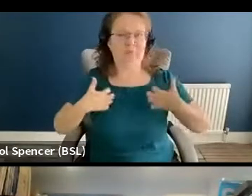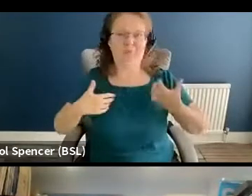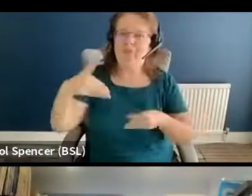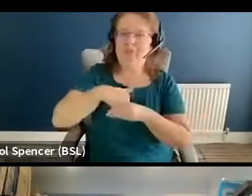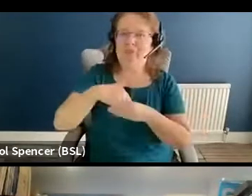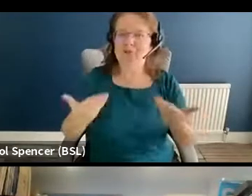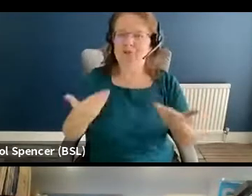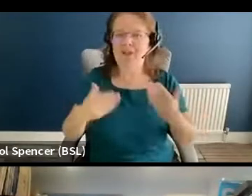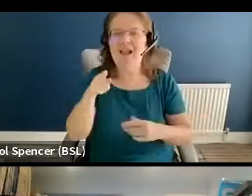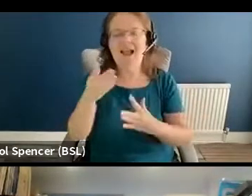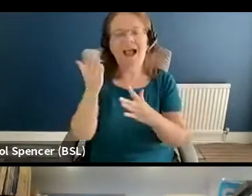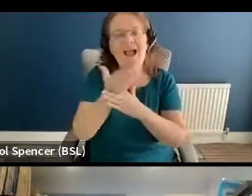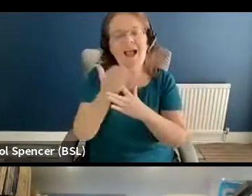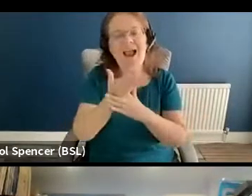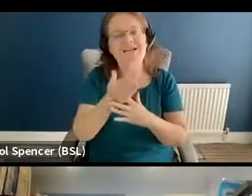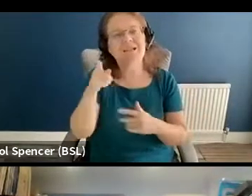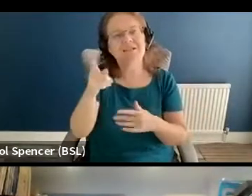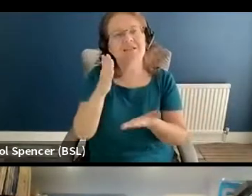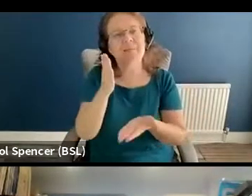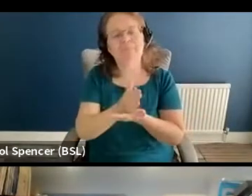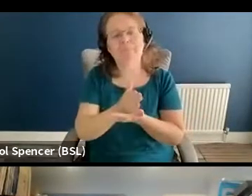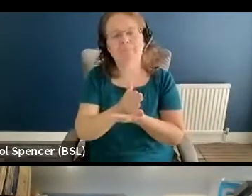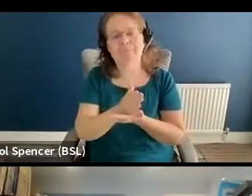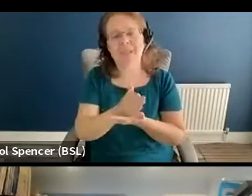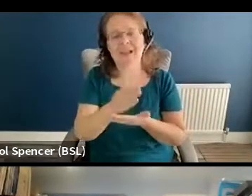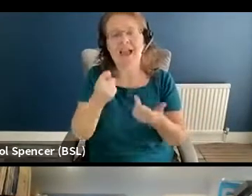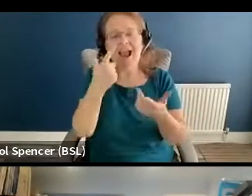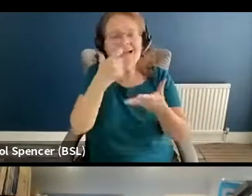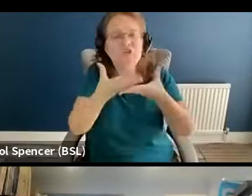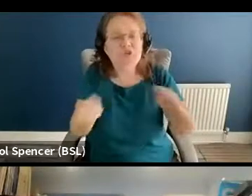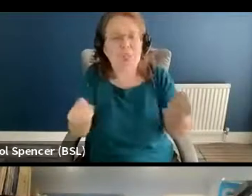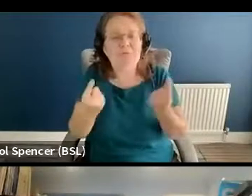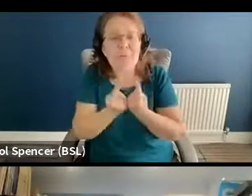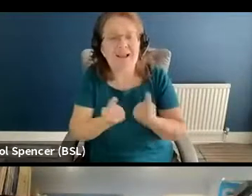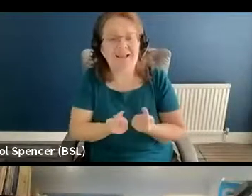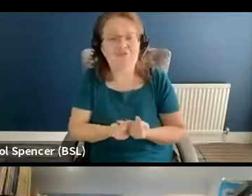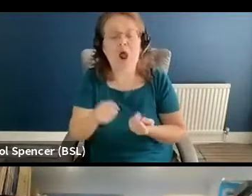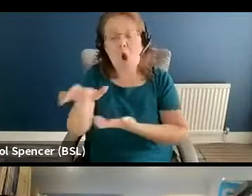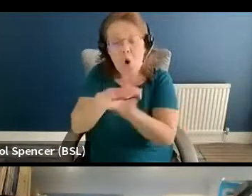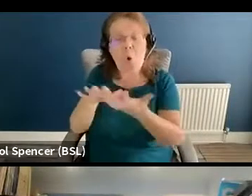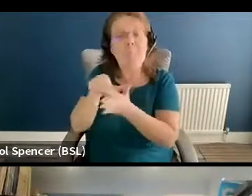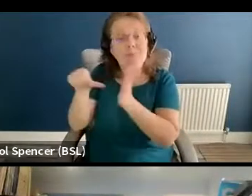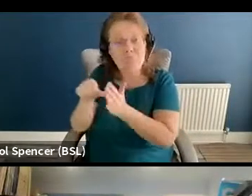accessibility is really, it's a solvable issue. It's a complex problem, but we can fix this.